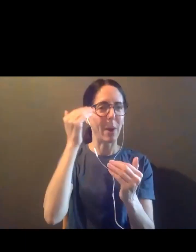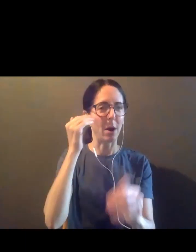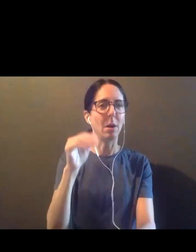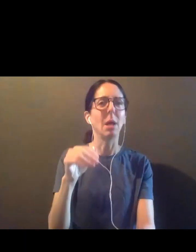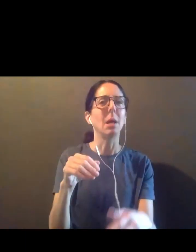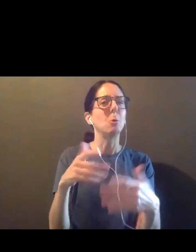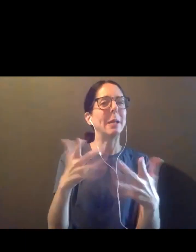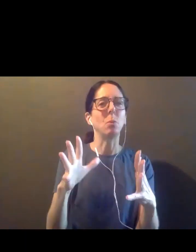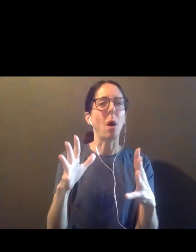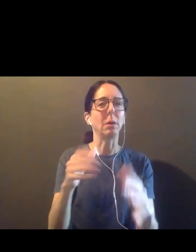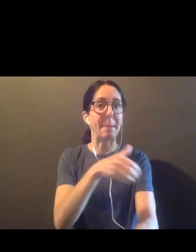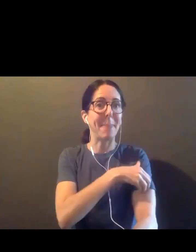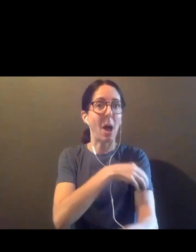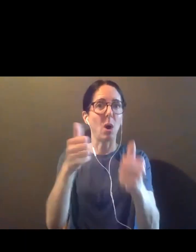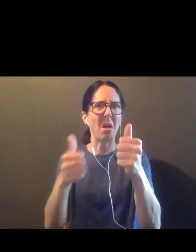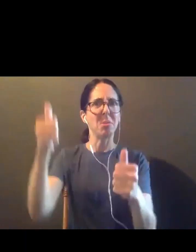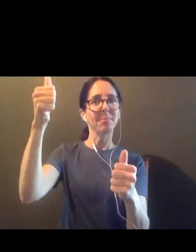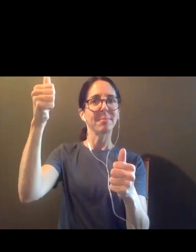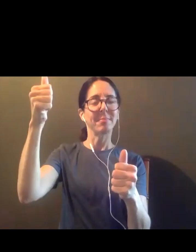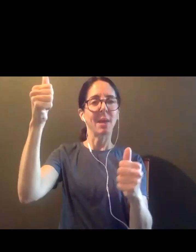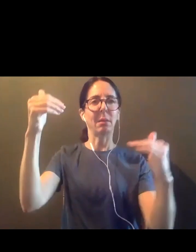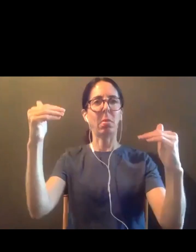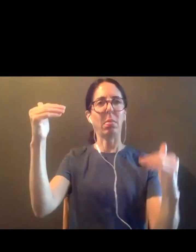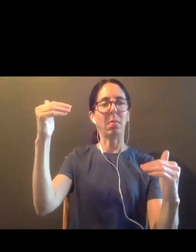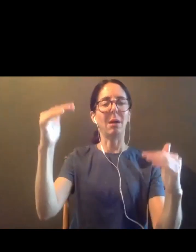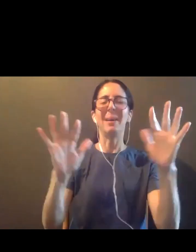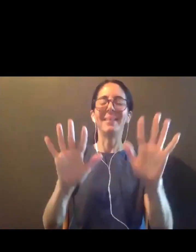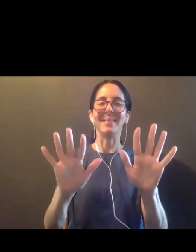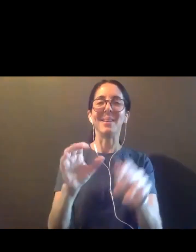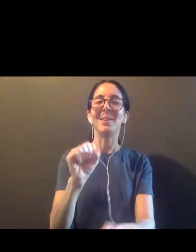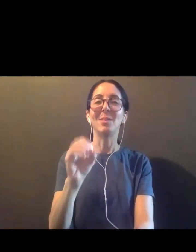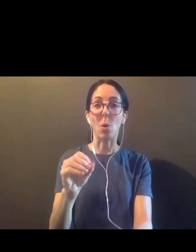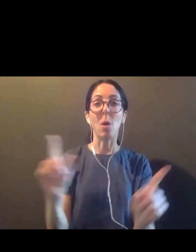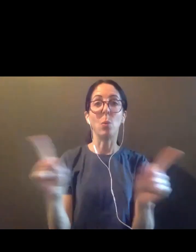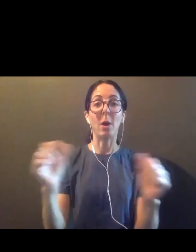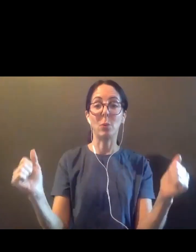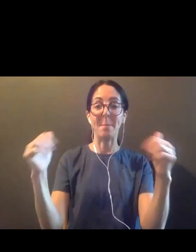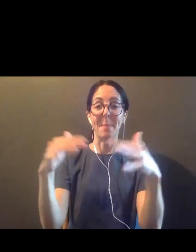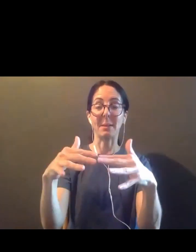So, just as Francis said, we had a neutral place to meet so it was welcoming for all